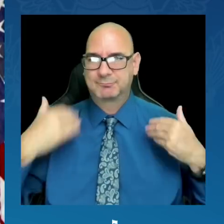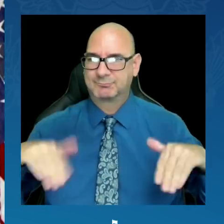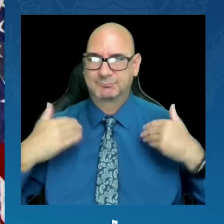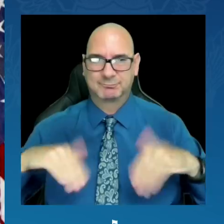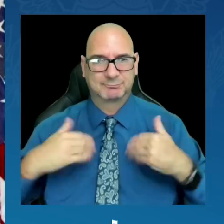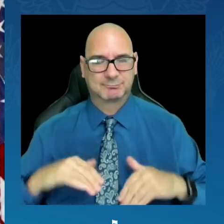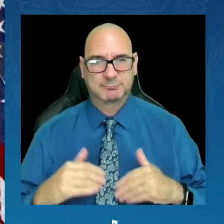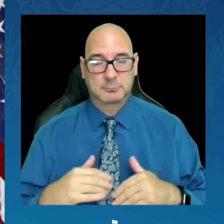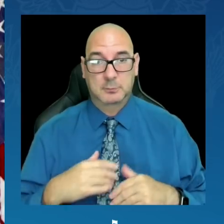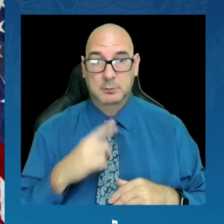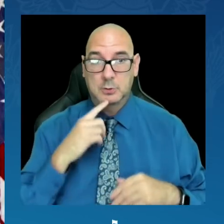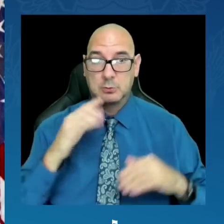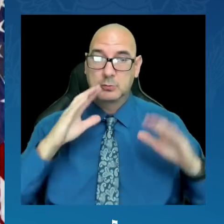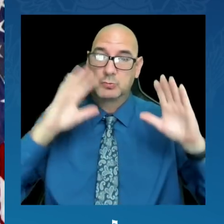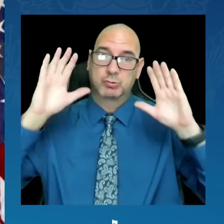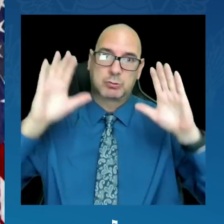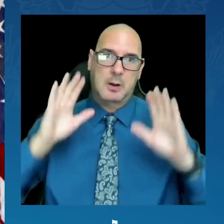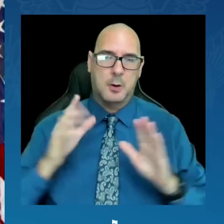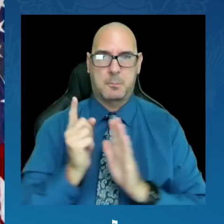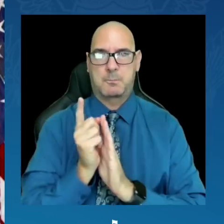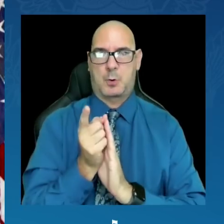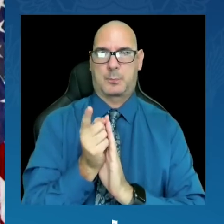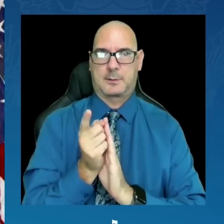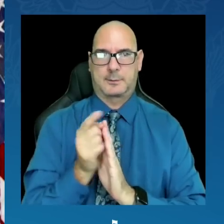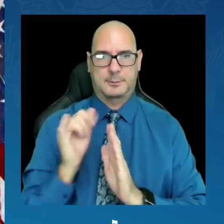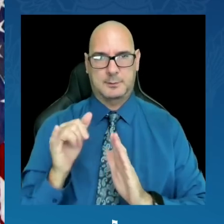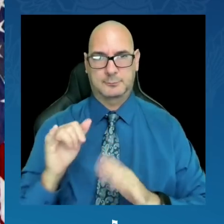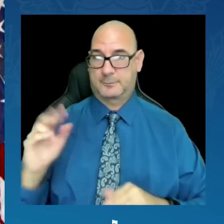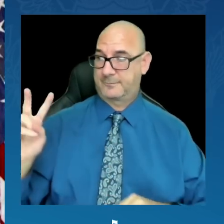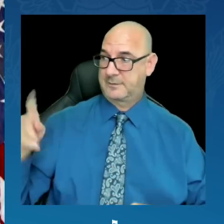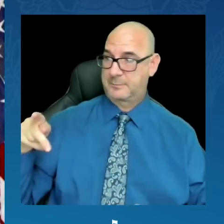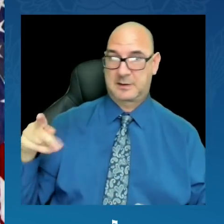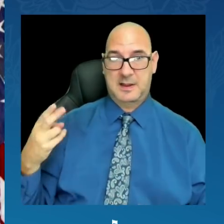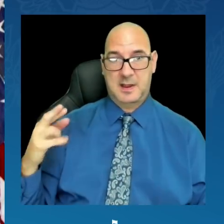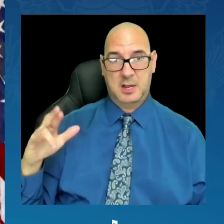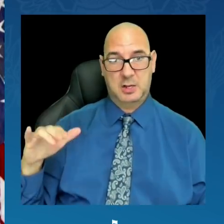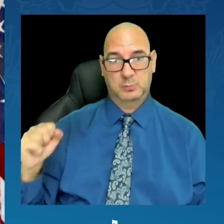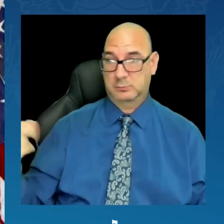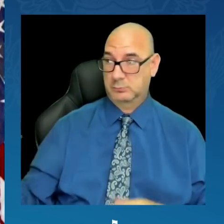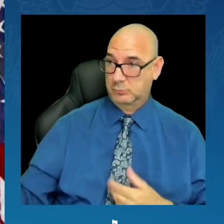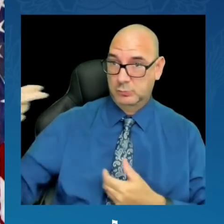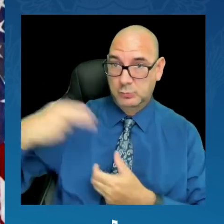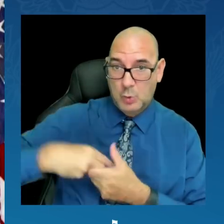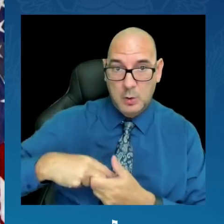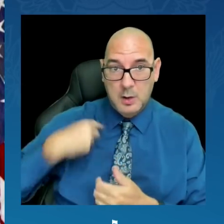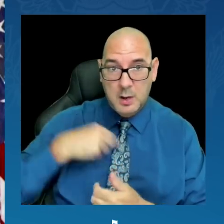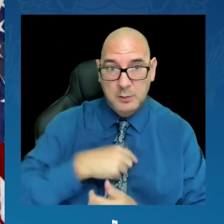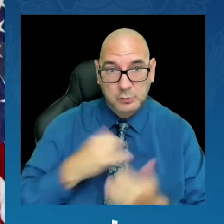Heather Vice President, United States joined us today. We had a real change in plans. And I thank you for your patience